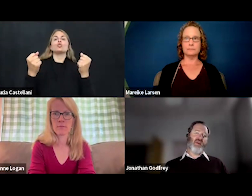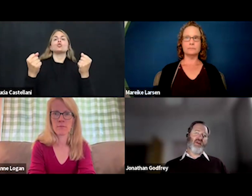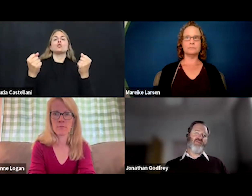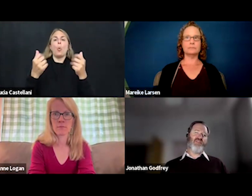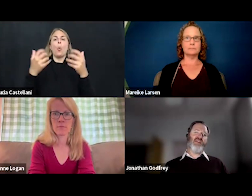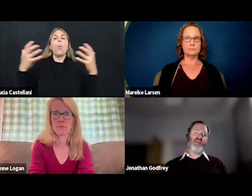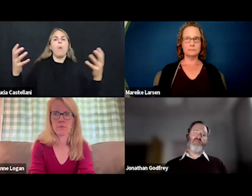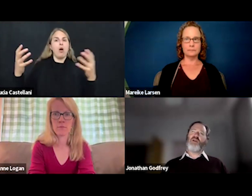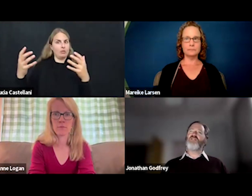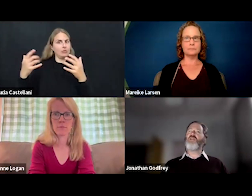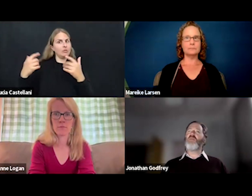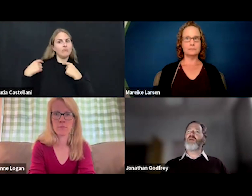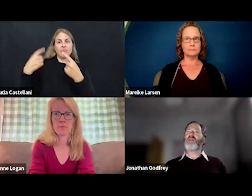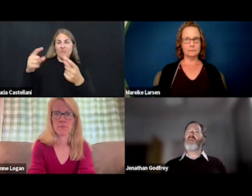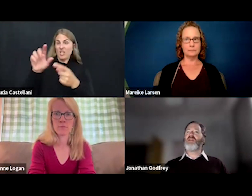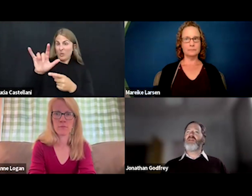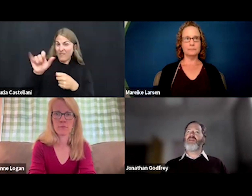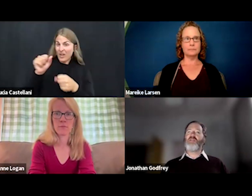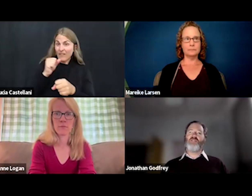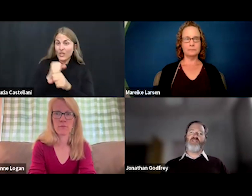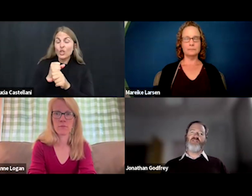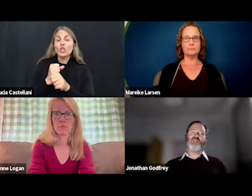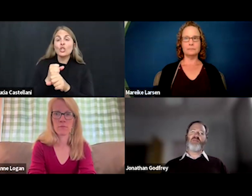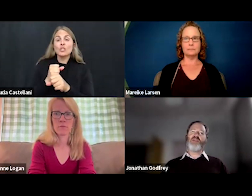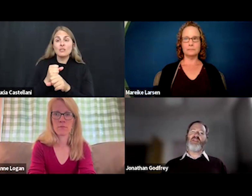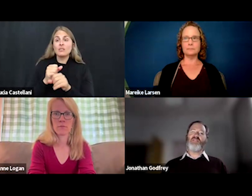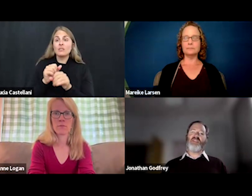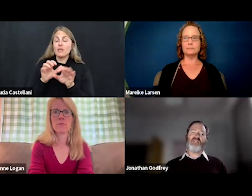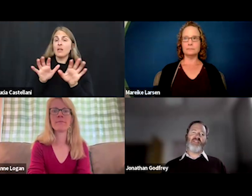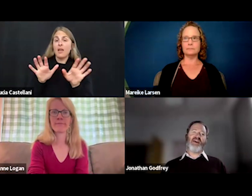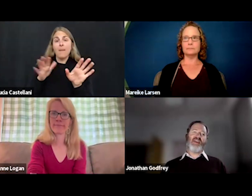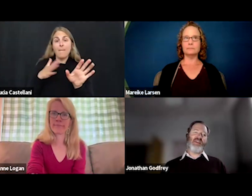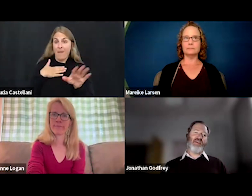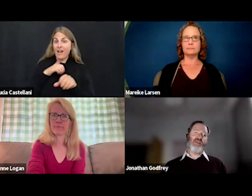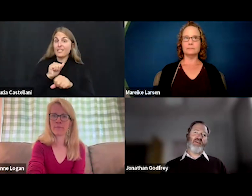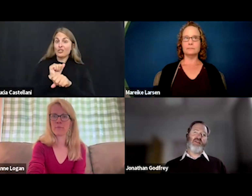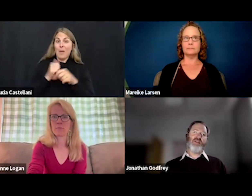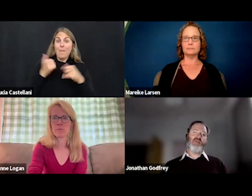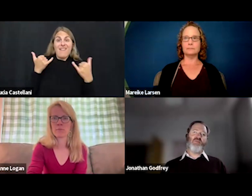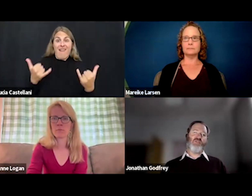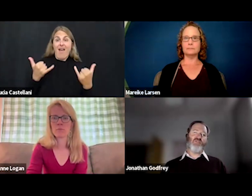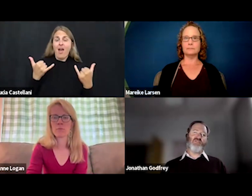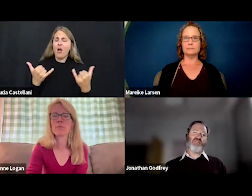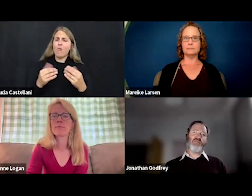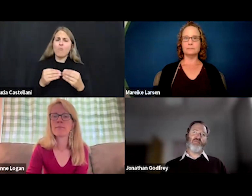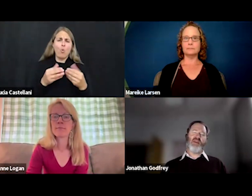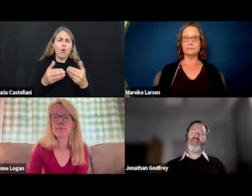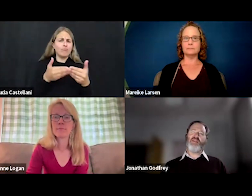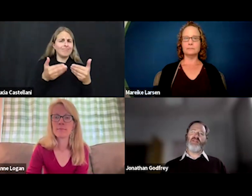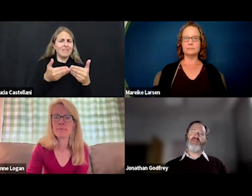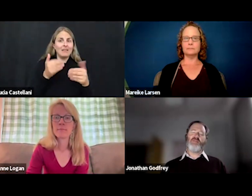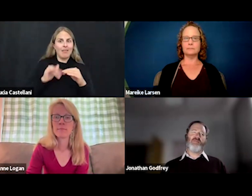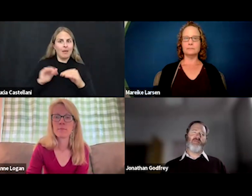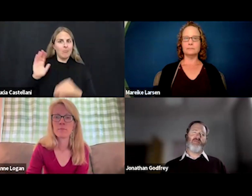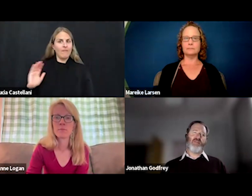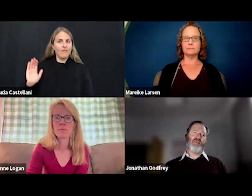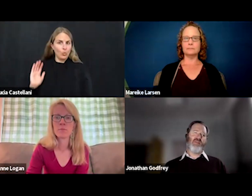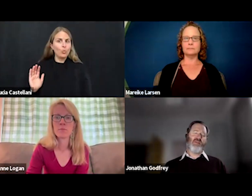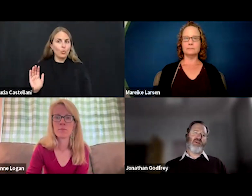And I have to say that my job is considerably easier today than it was back then.